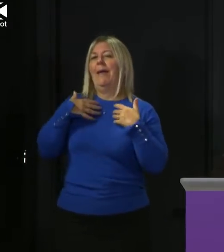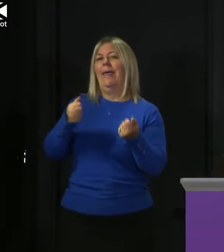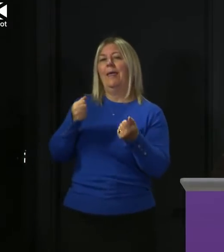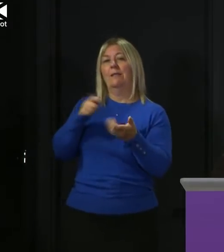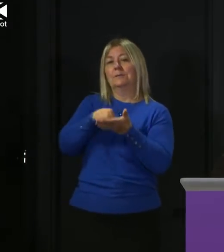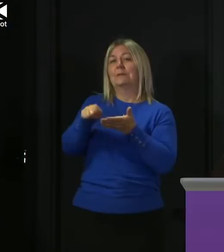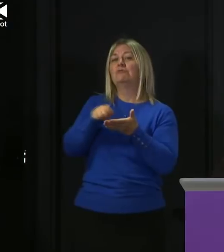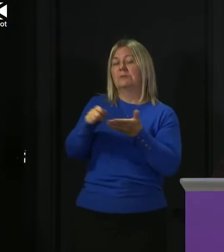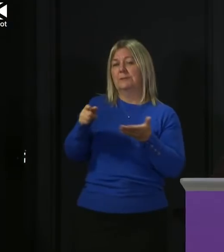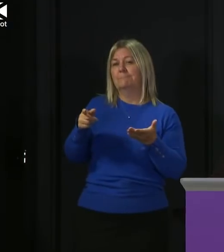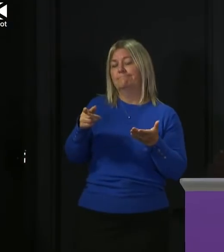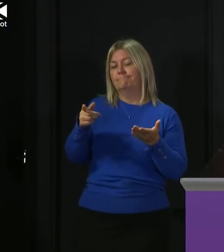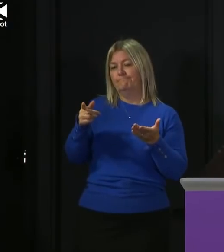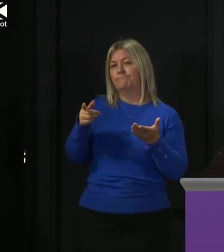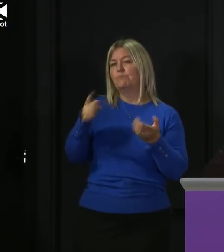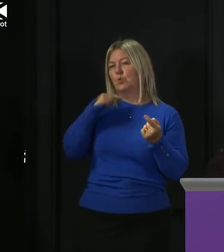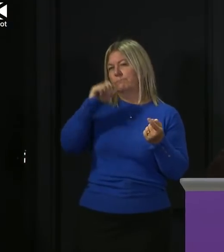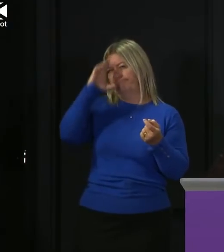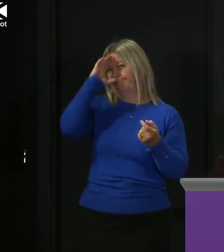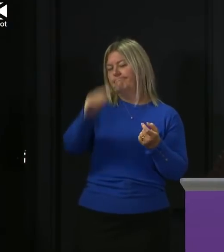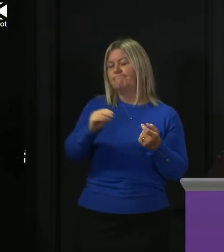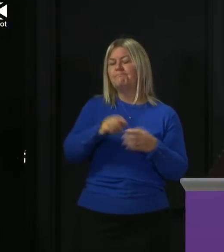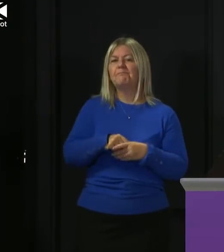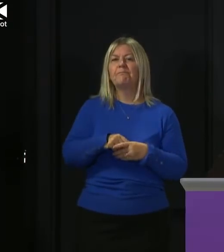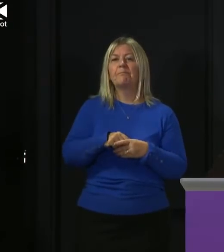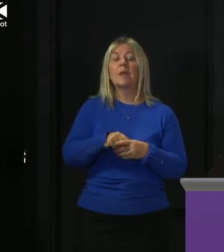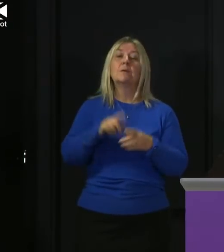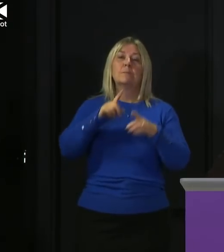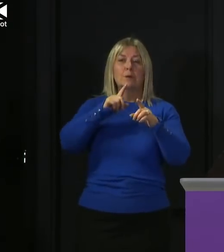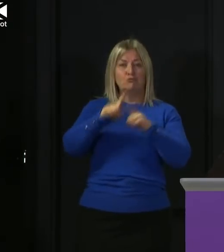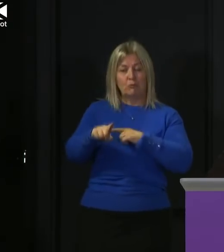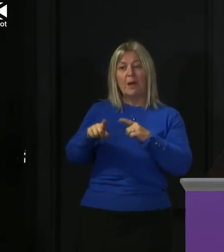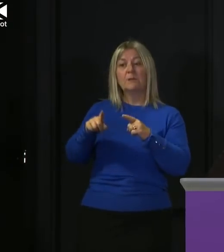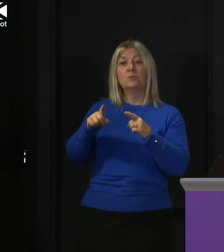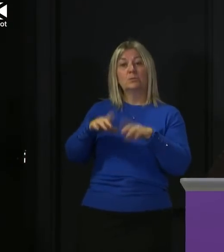having to pause services again as we are trying to remobilise them. And as I said last week,